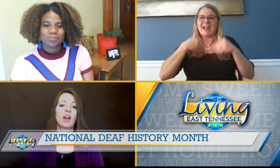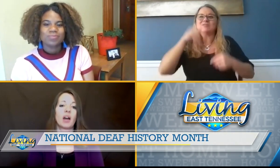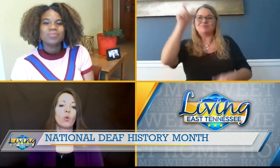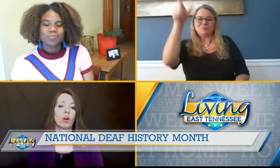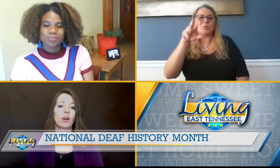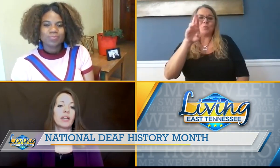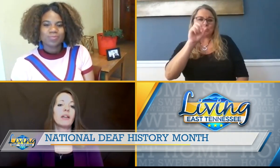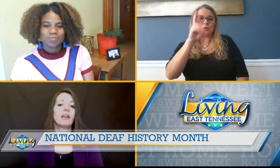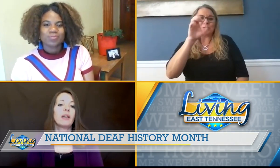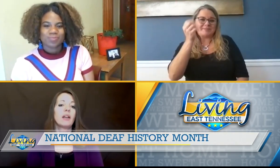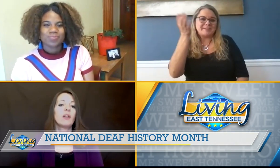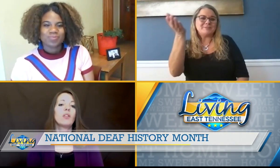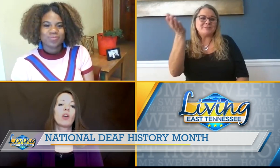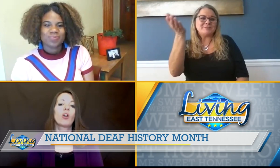LEARN ABOUT THESE RESOURCES?